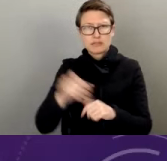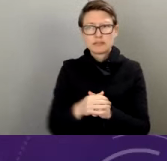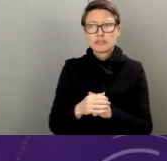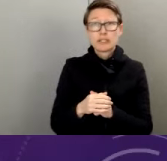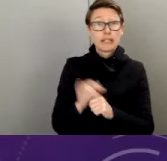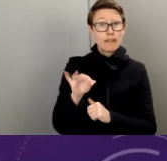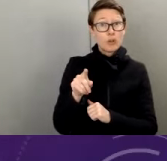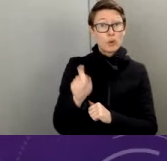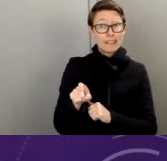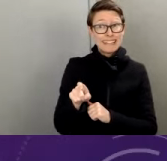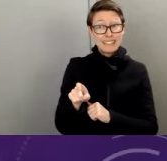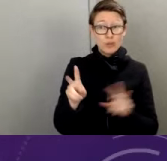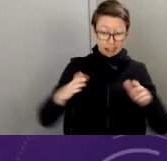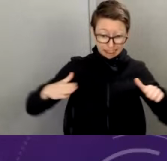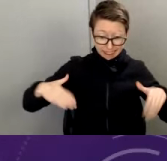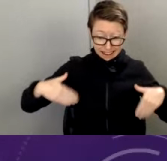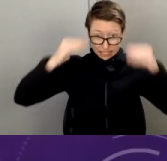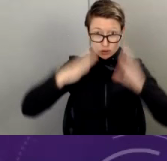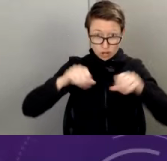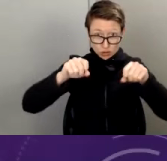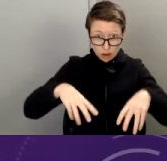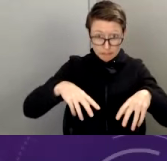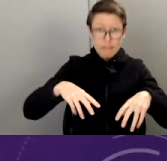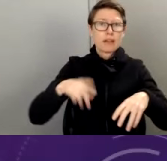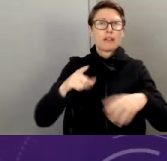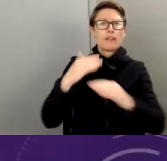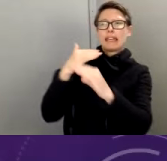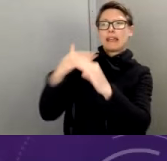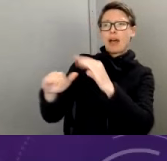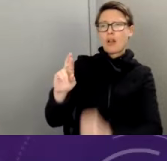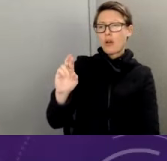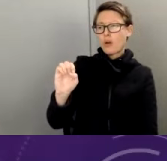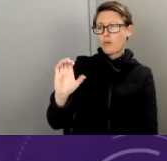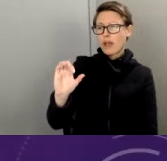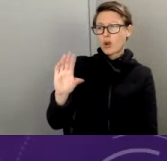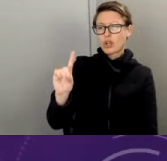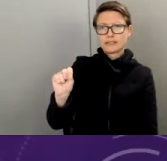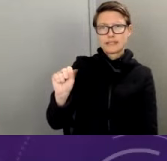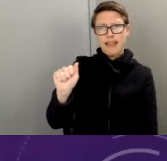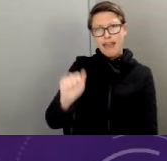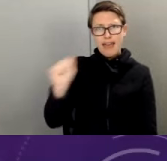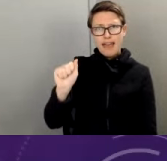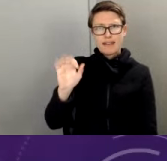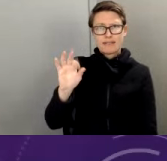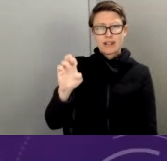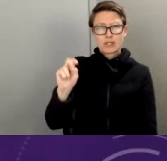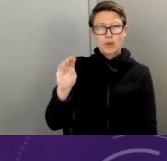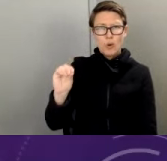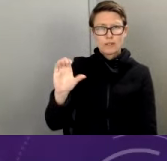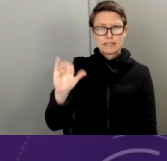drops, just email records at Fresno City College, dot, edu and WI for each section you need it for and we will